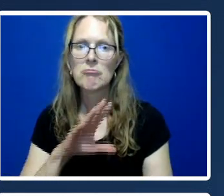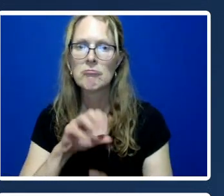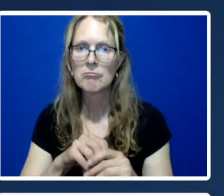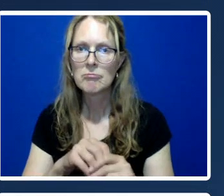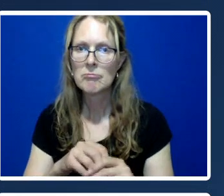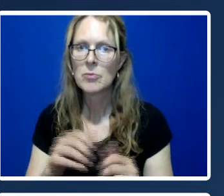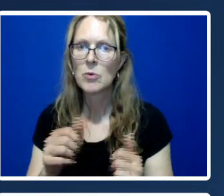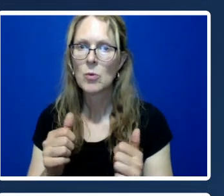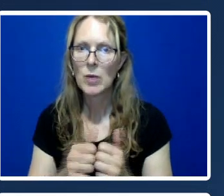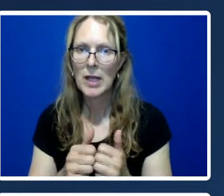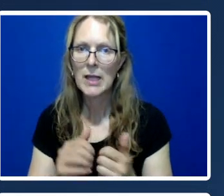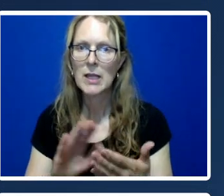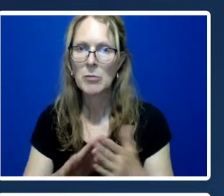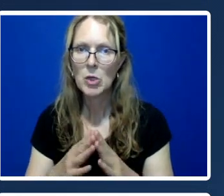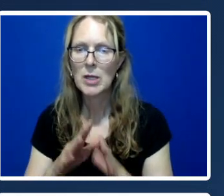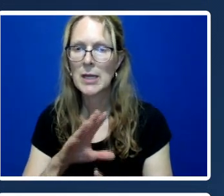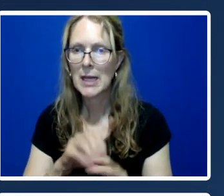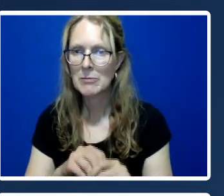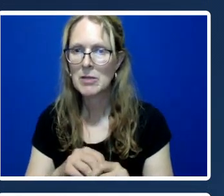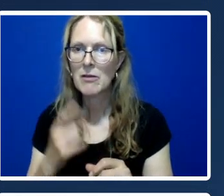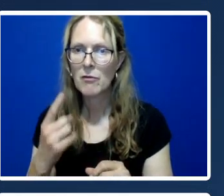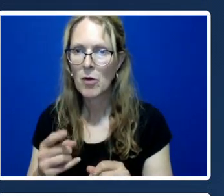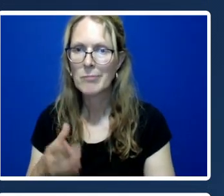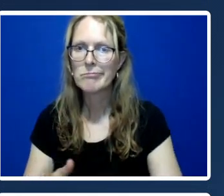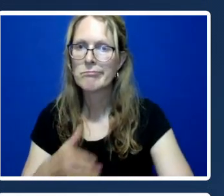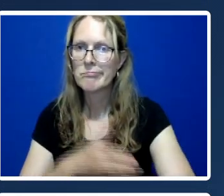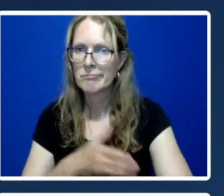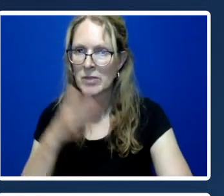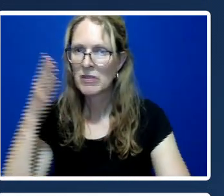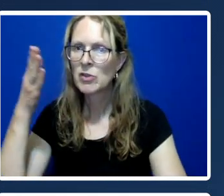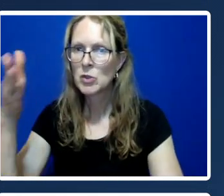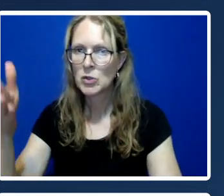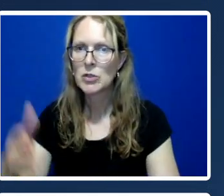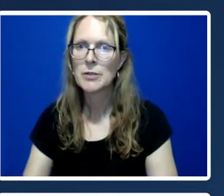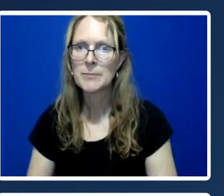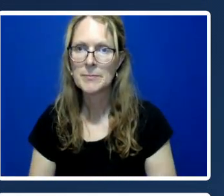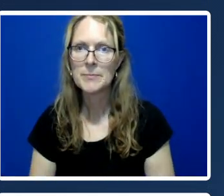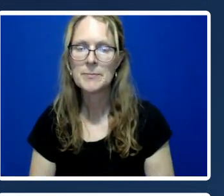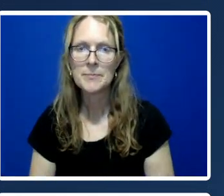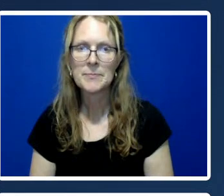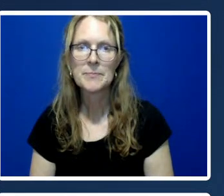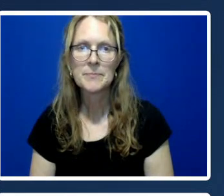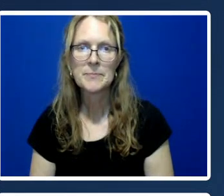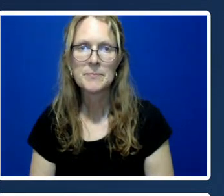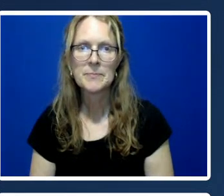to better their futures. And I'll also say our State Humanities Council partners work